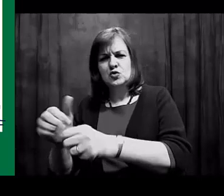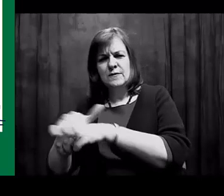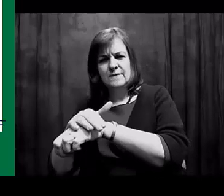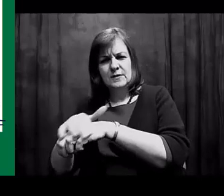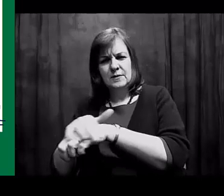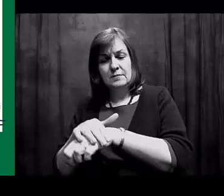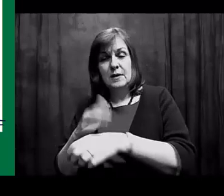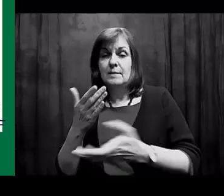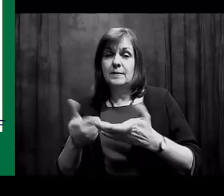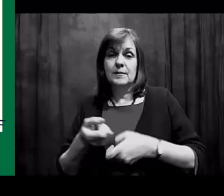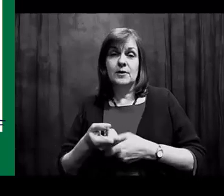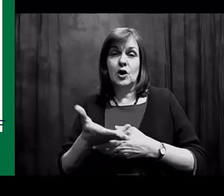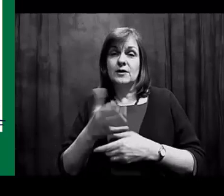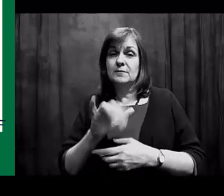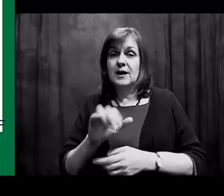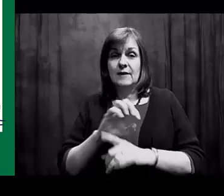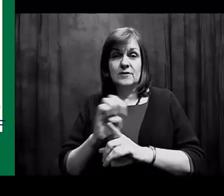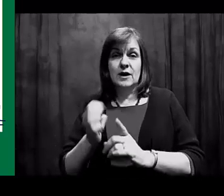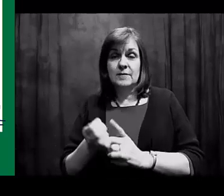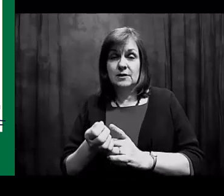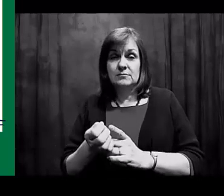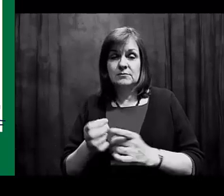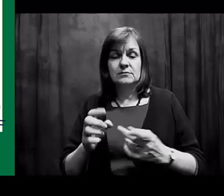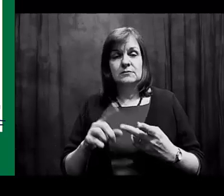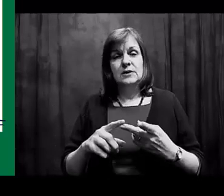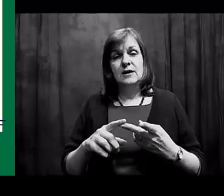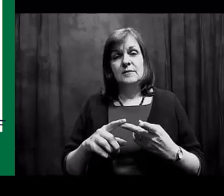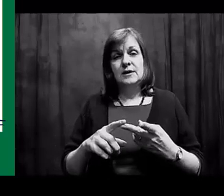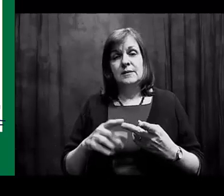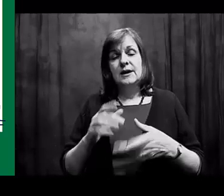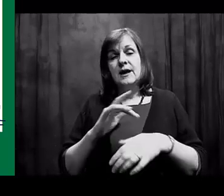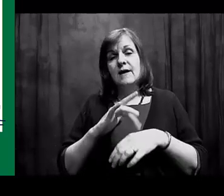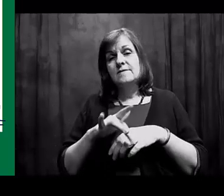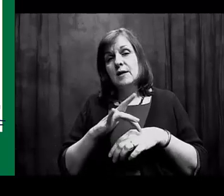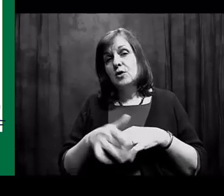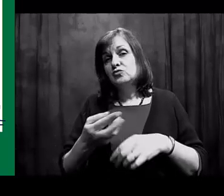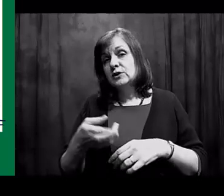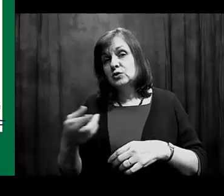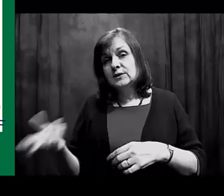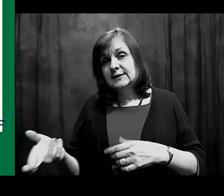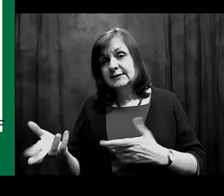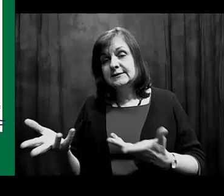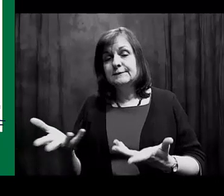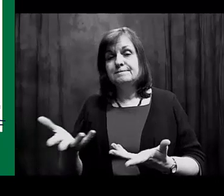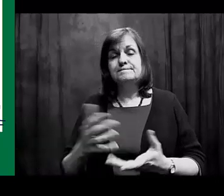could be environment right?? resource availability